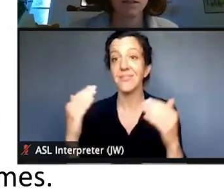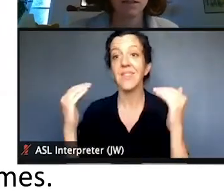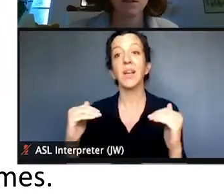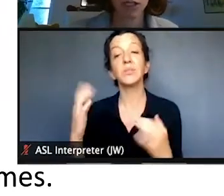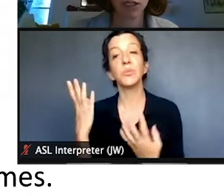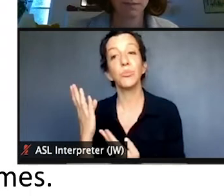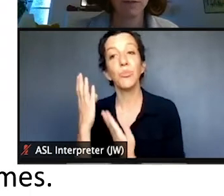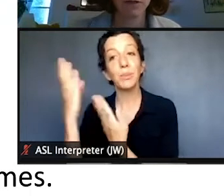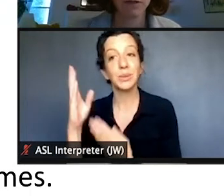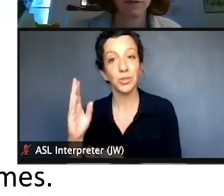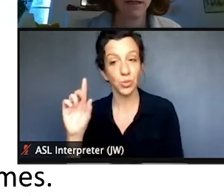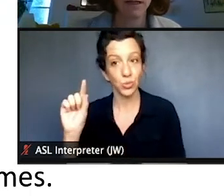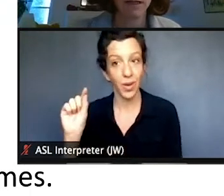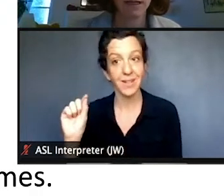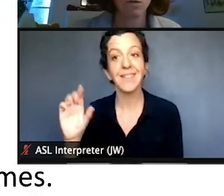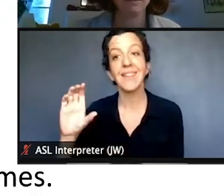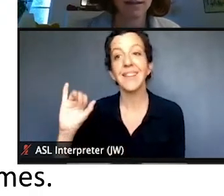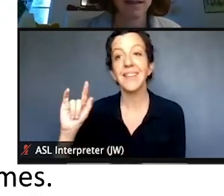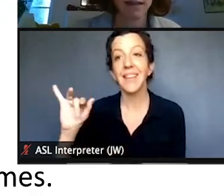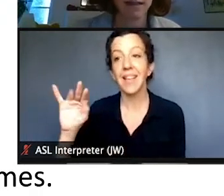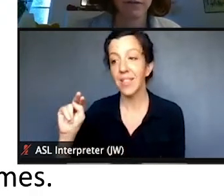or shoplift property or money worth less than $950.